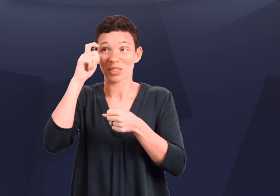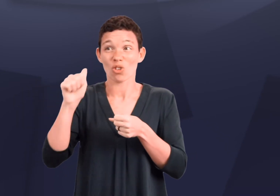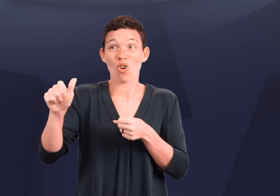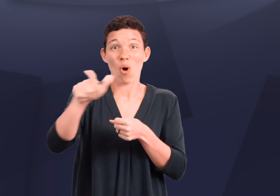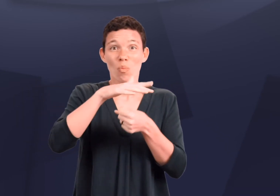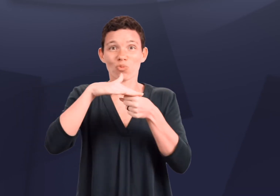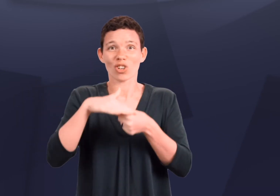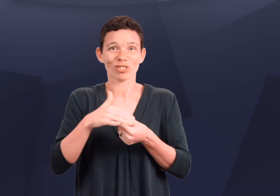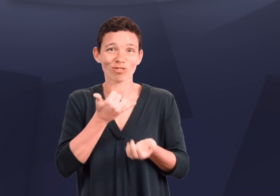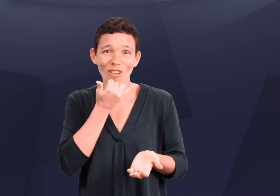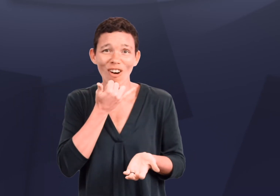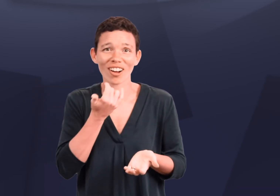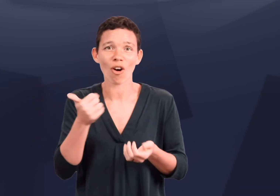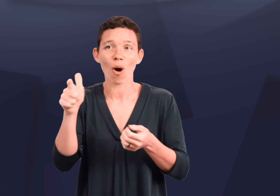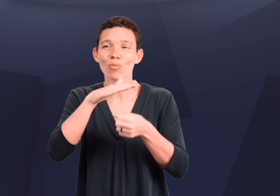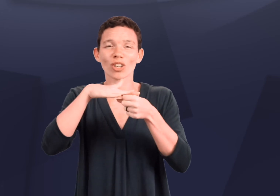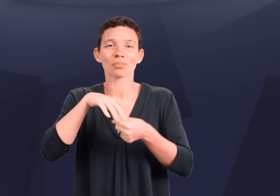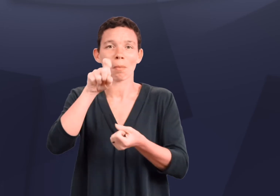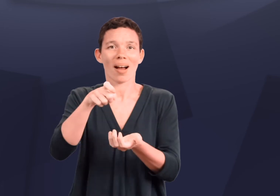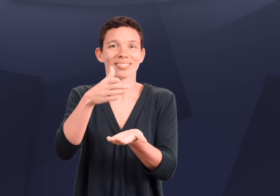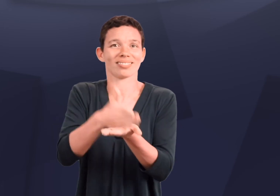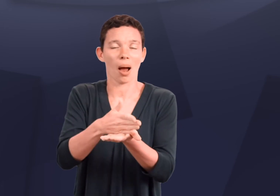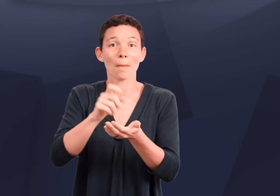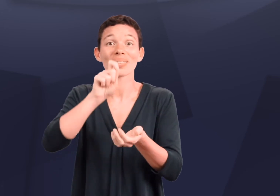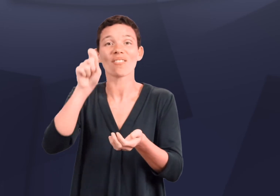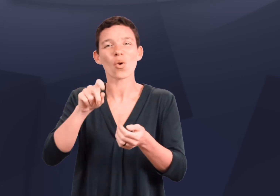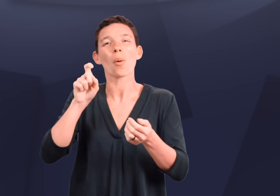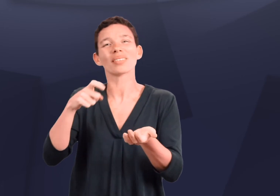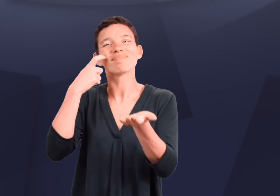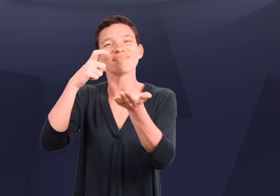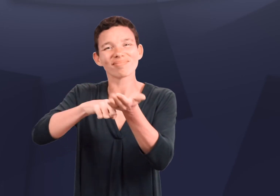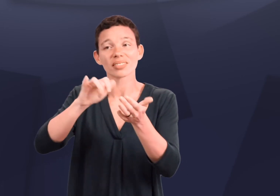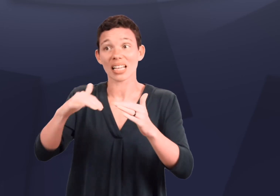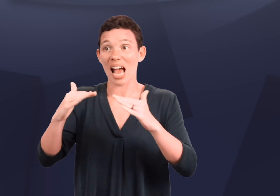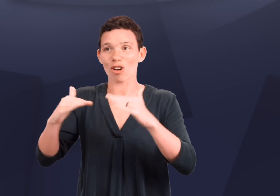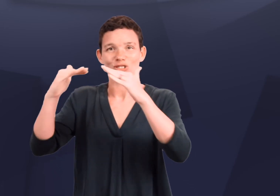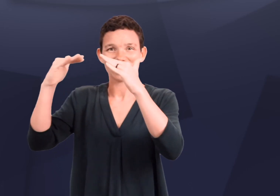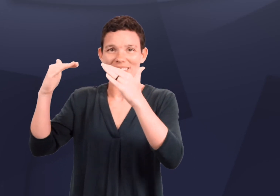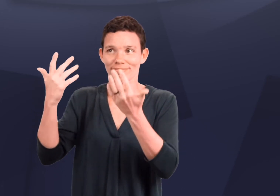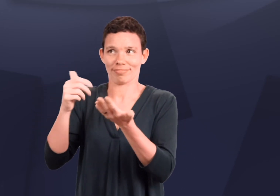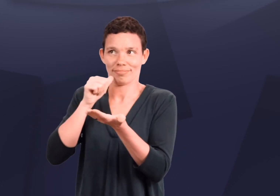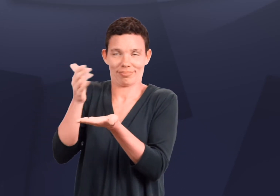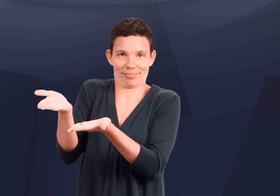You must recognize that all oppression is interconnected, and all oppressive acts are wrong and must stop.